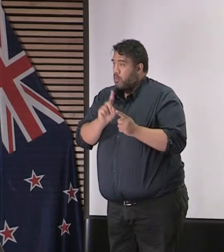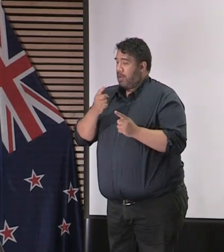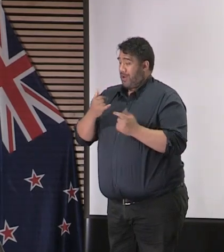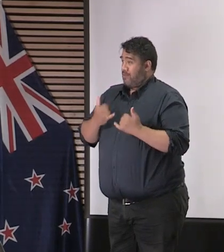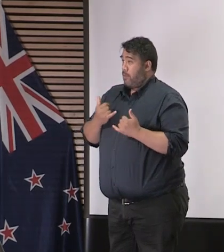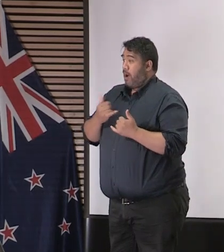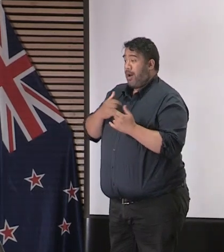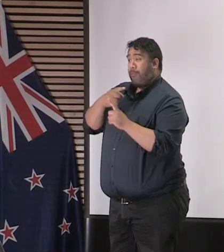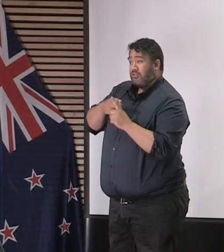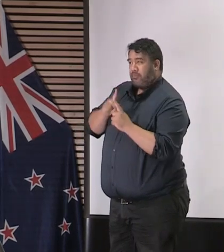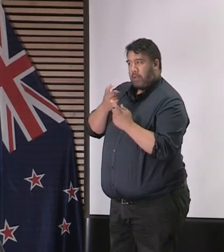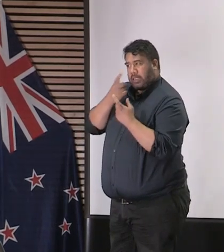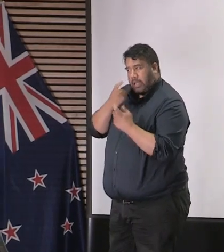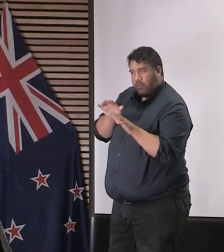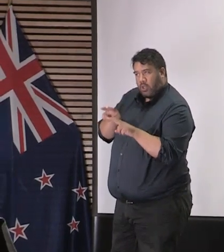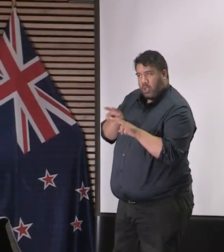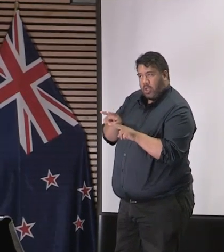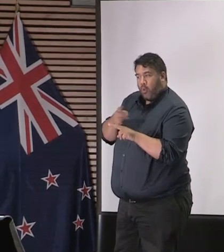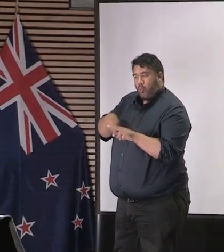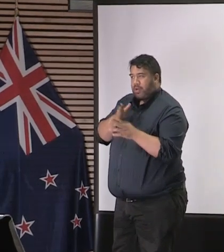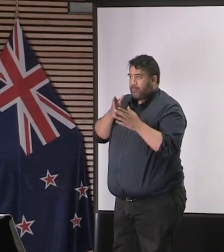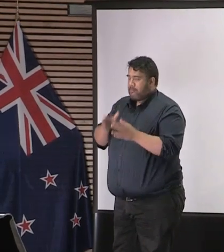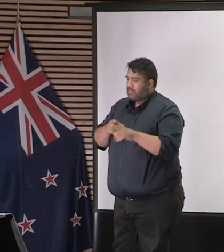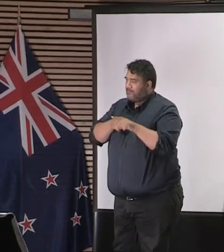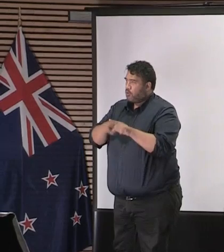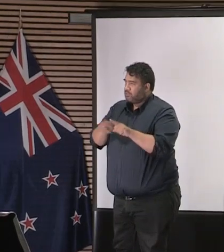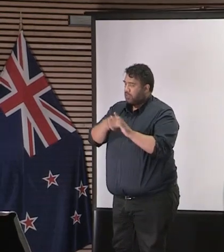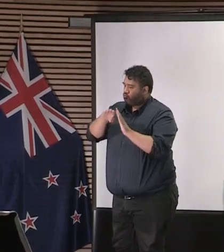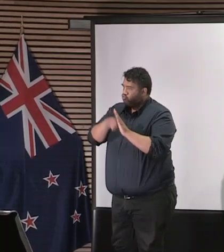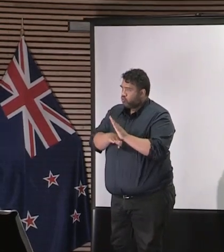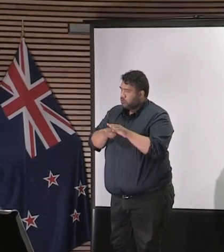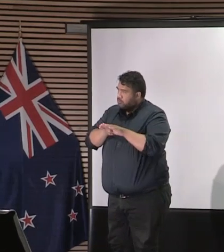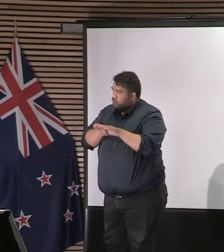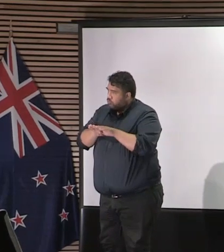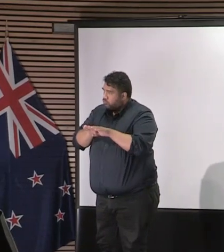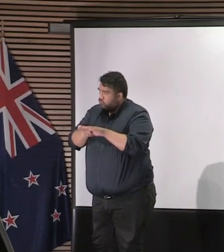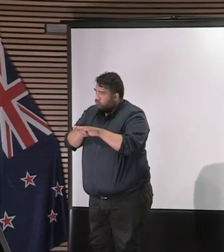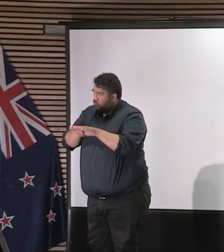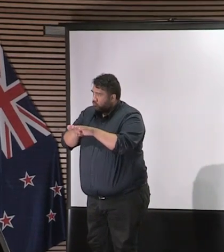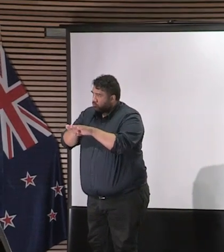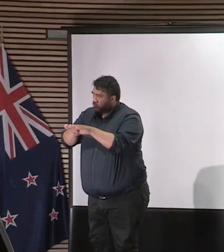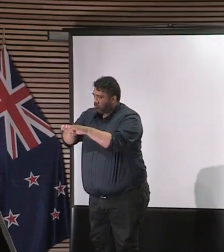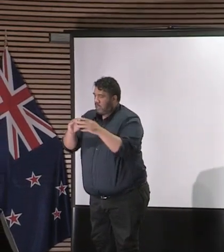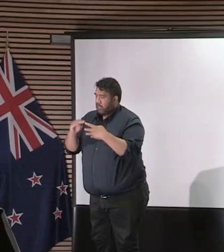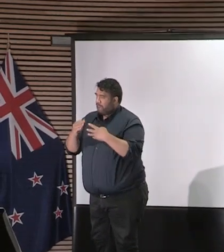tell us? PRIME MINISTER JACINDA As I have said all the way through, I have cautious optimism but now is the time